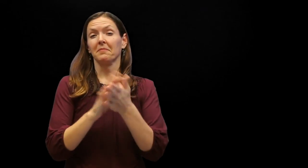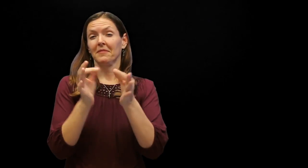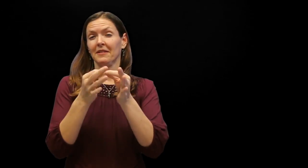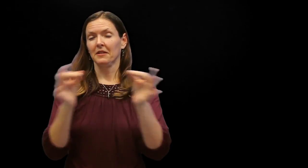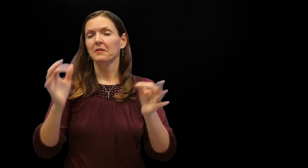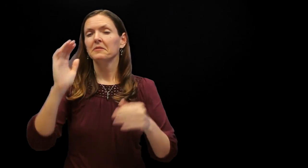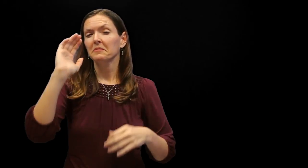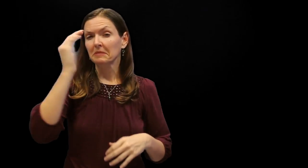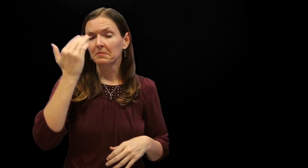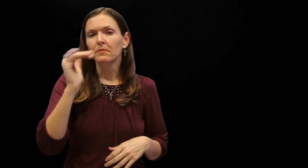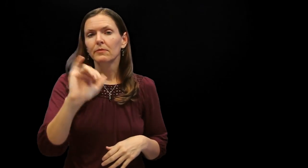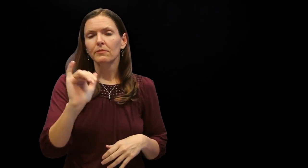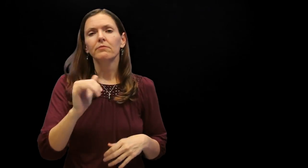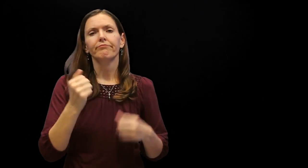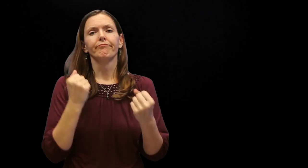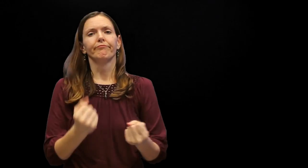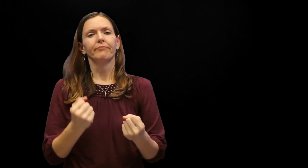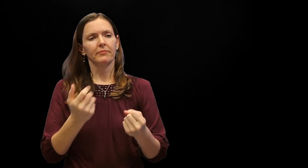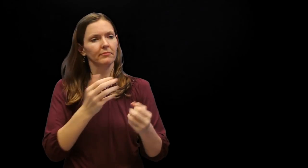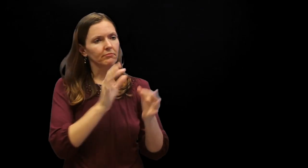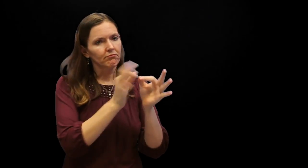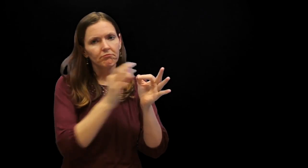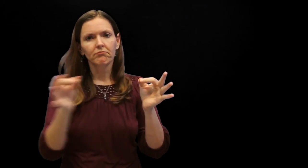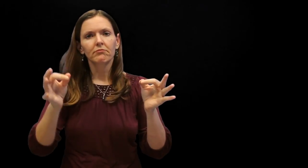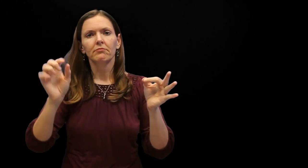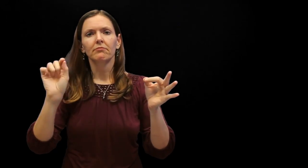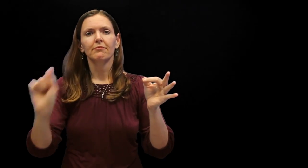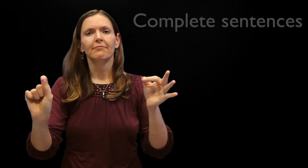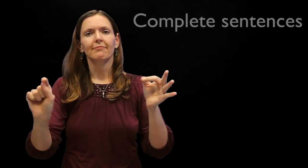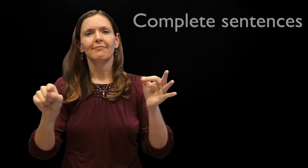Academic discourse tends to incorporate more complete sentences.